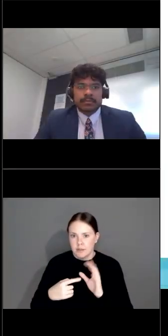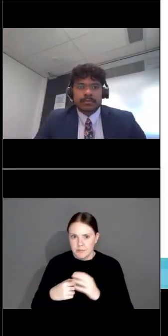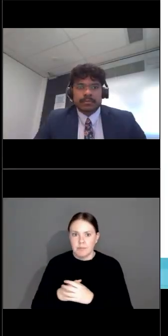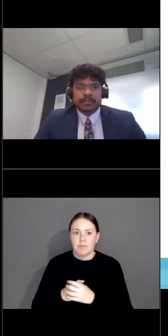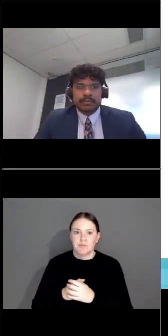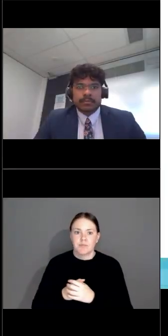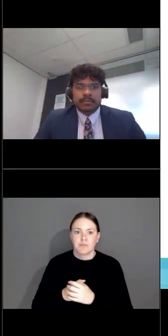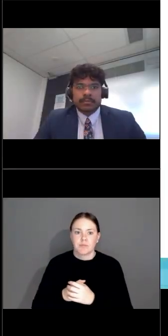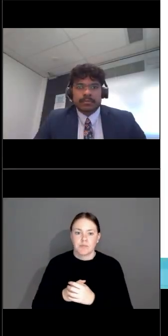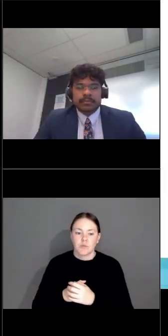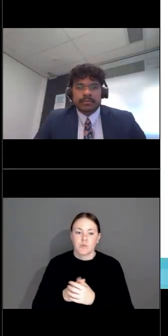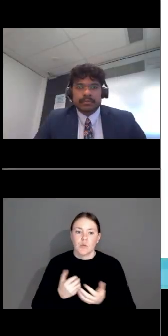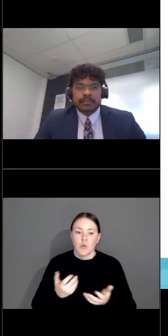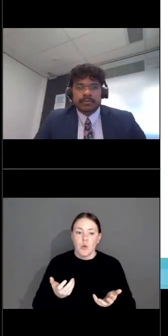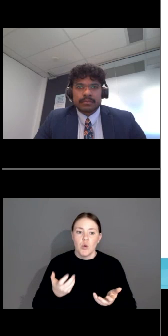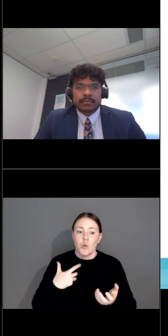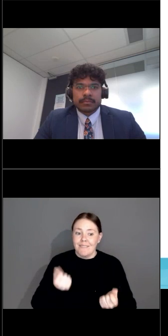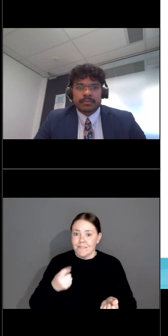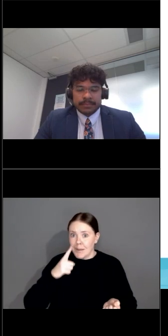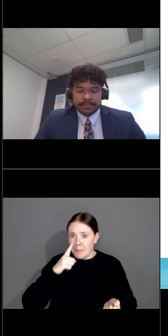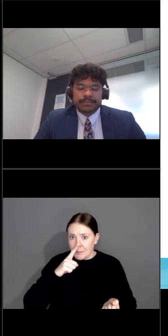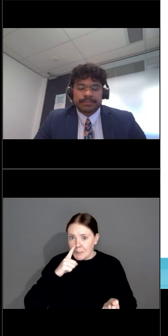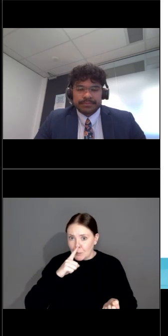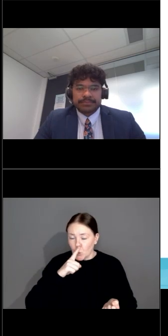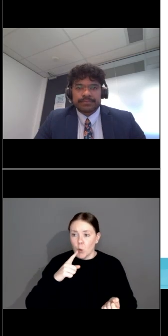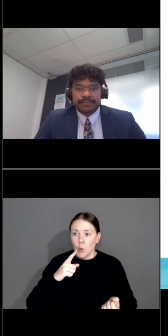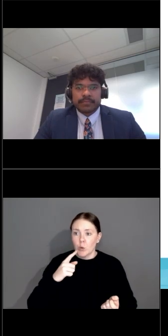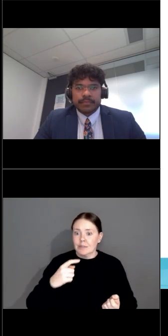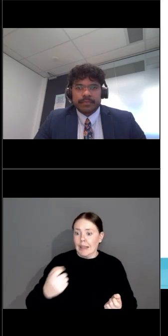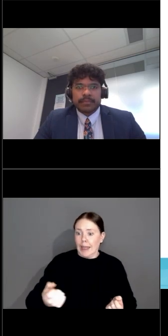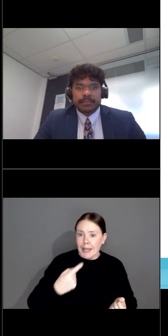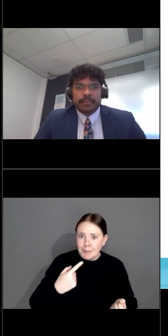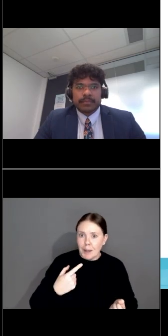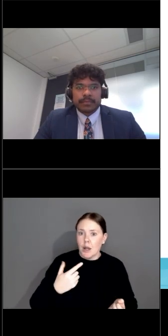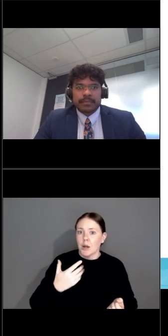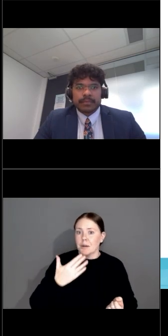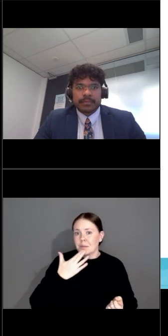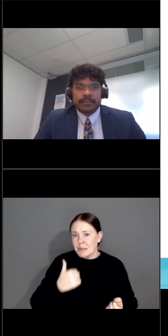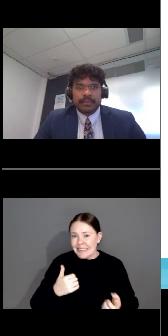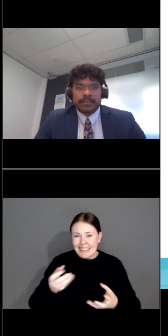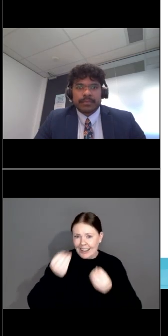them to tell us where they are and where they would like training and so that we can then see